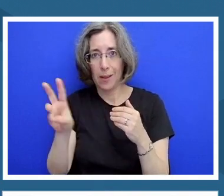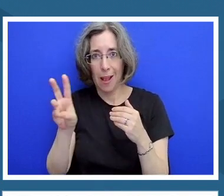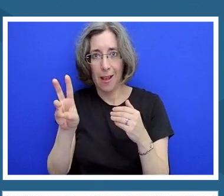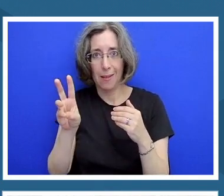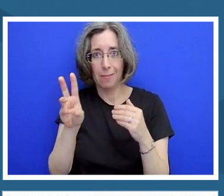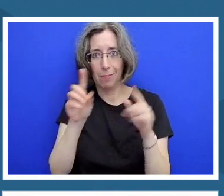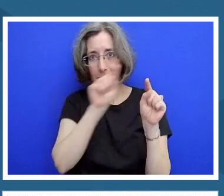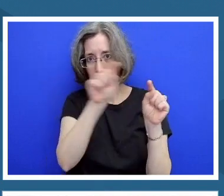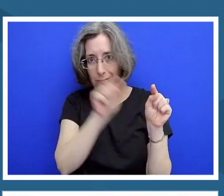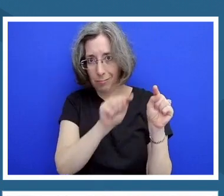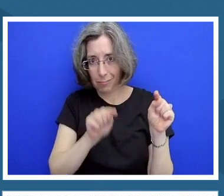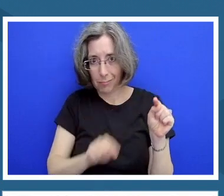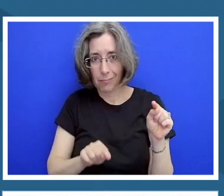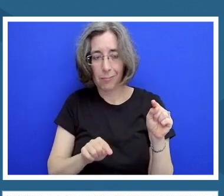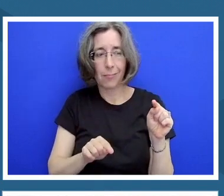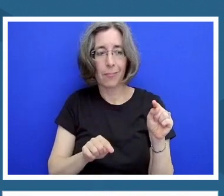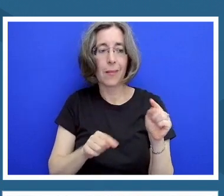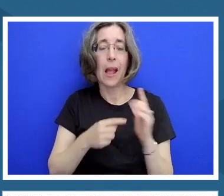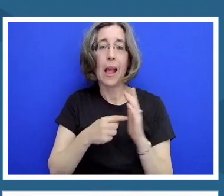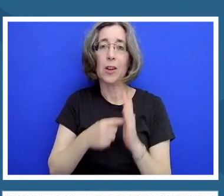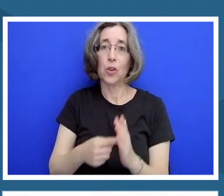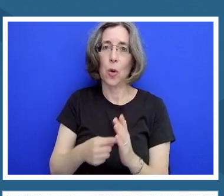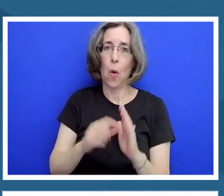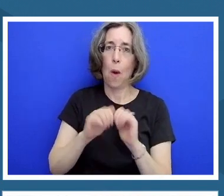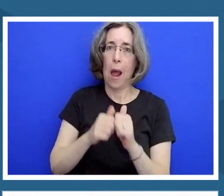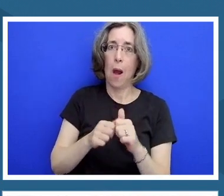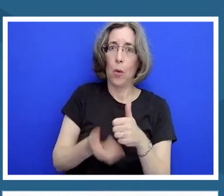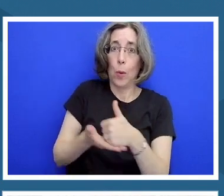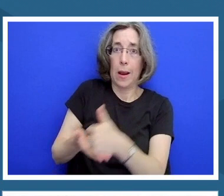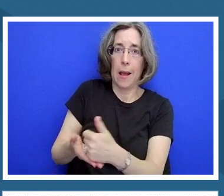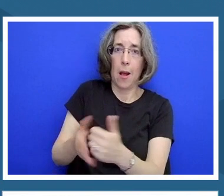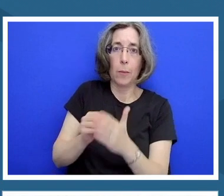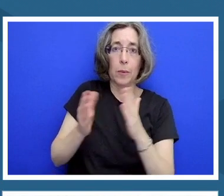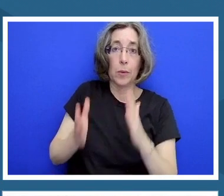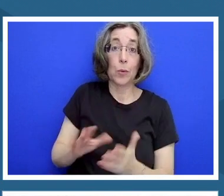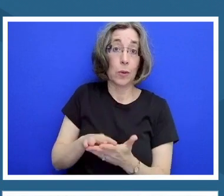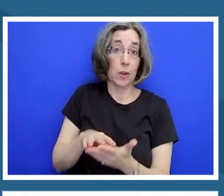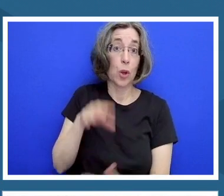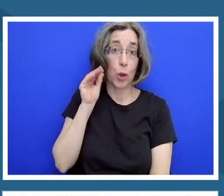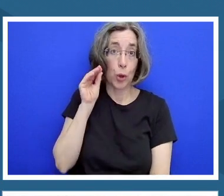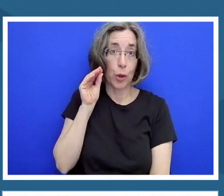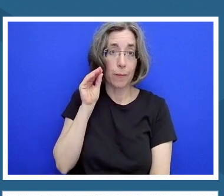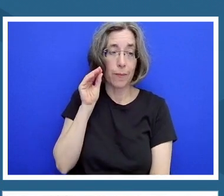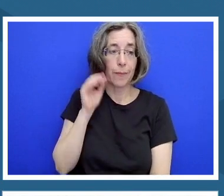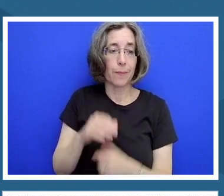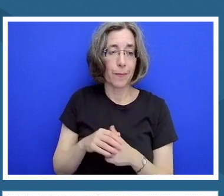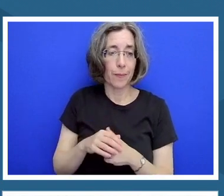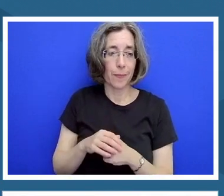its power for helping students learn and and